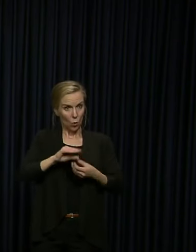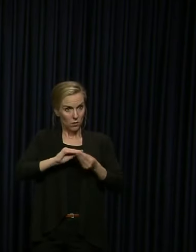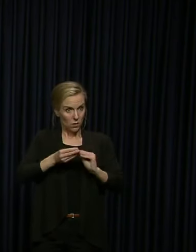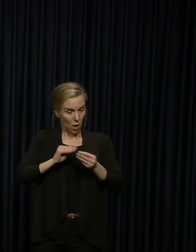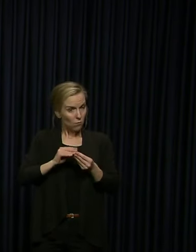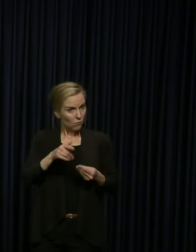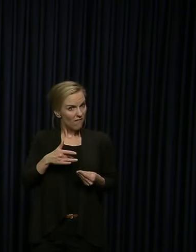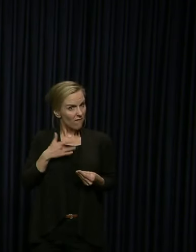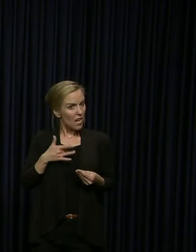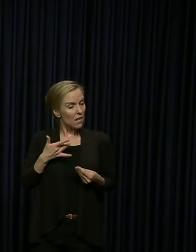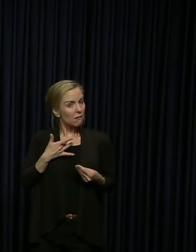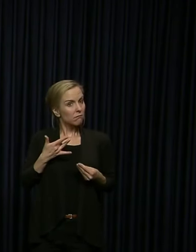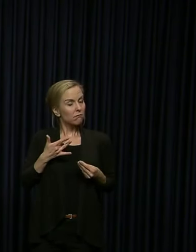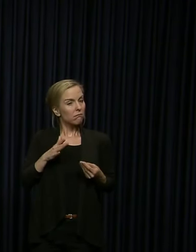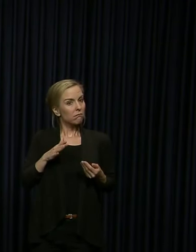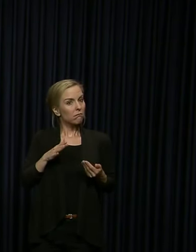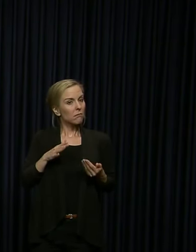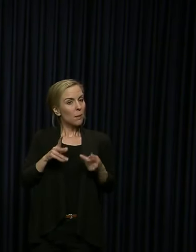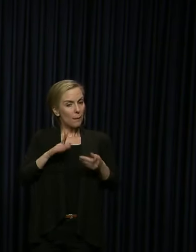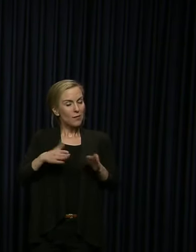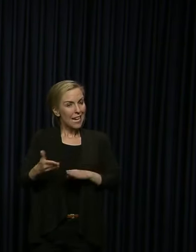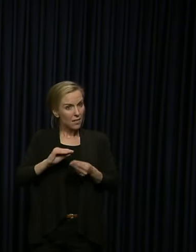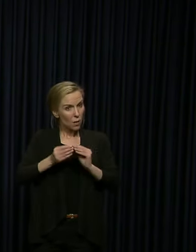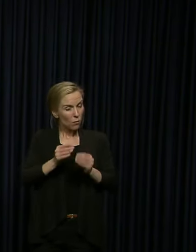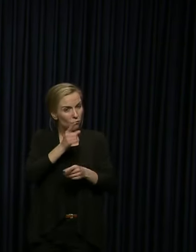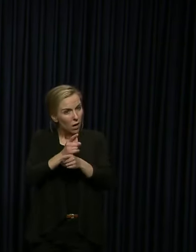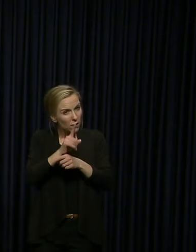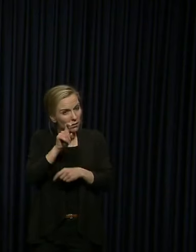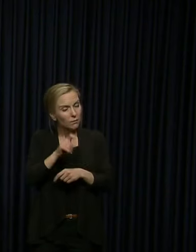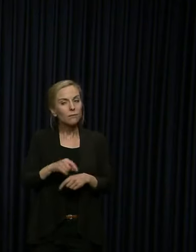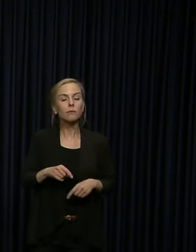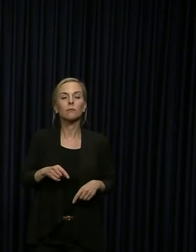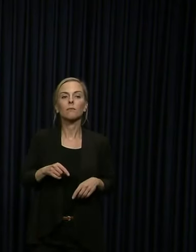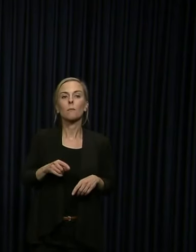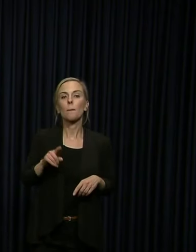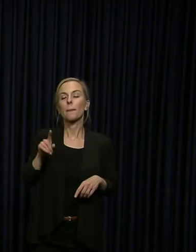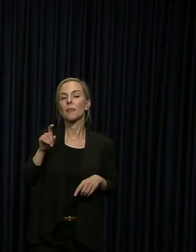TO CONTINUE TO BE COMMITTED, THAT ANY TIME THAT WE THINK IT